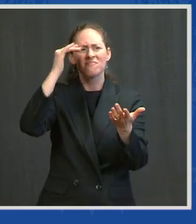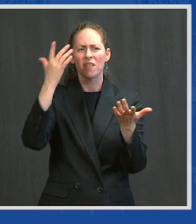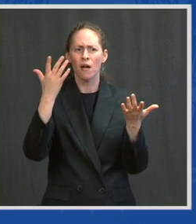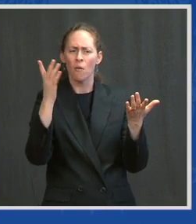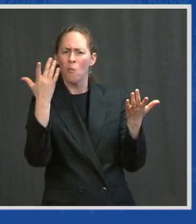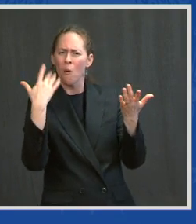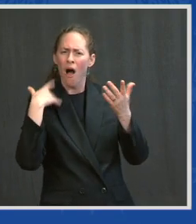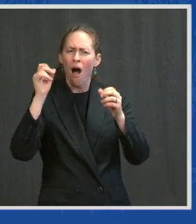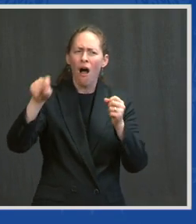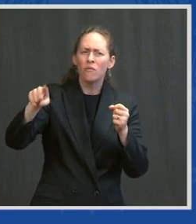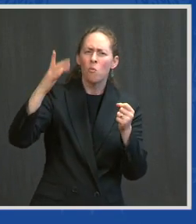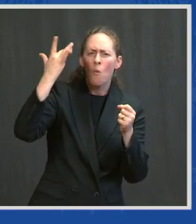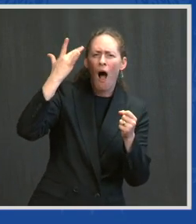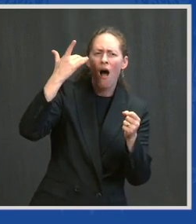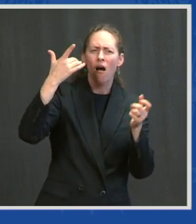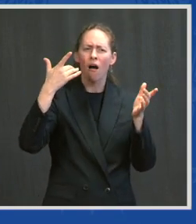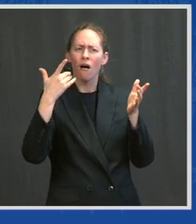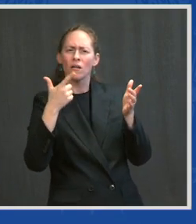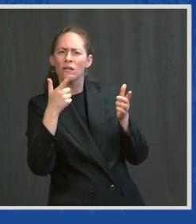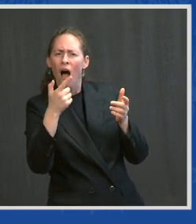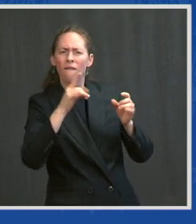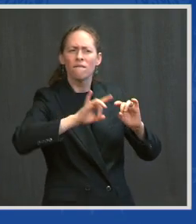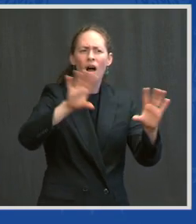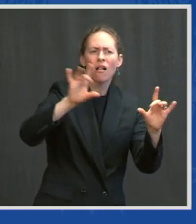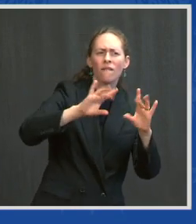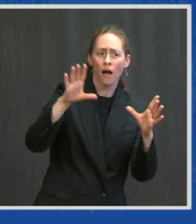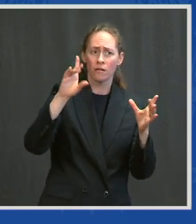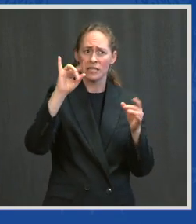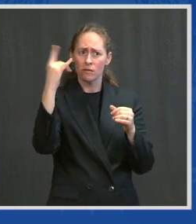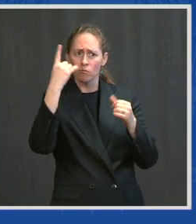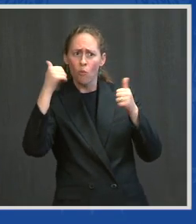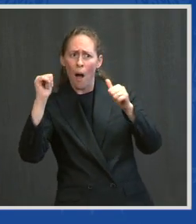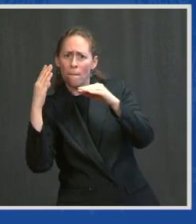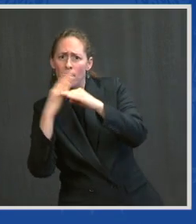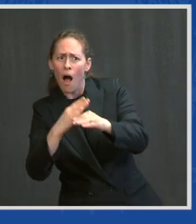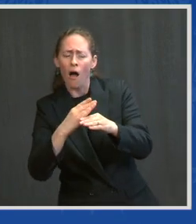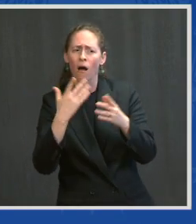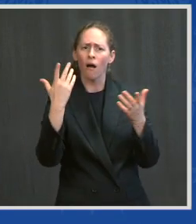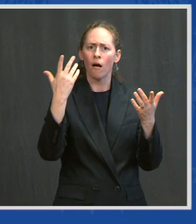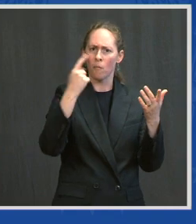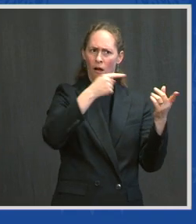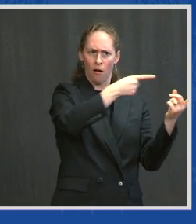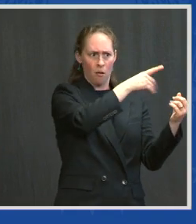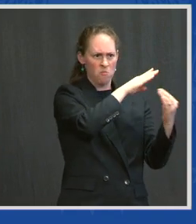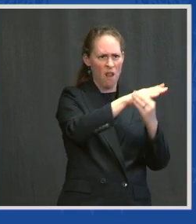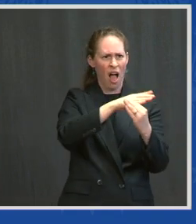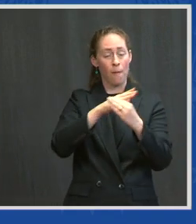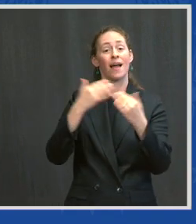But there's been a block on it. I want to unfreeze that. As President, my budget doubles funding